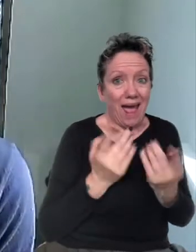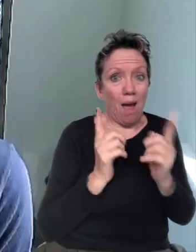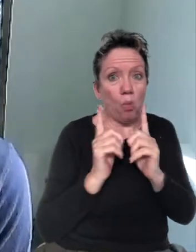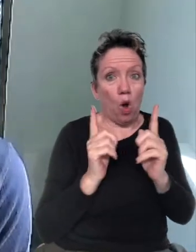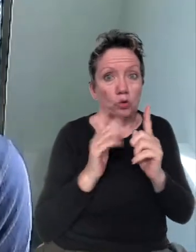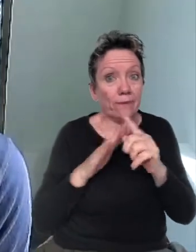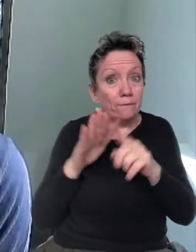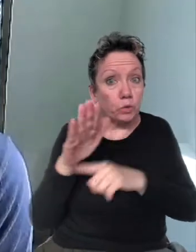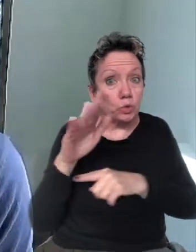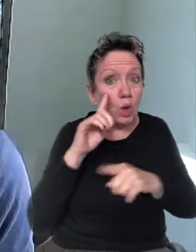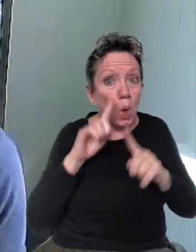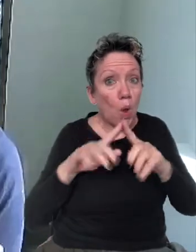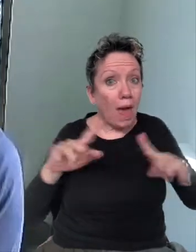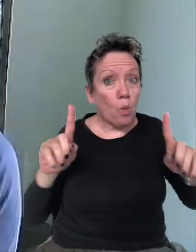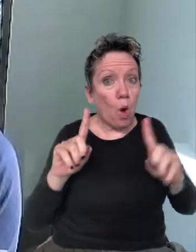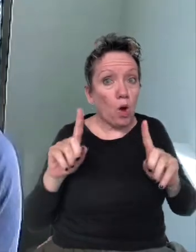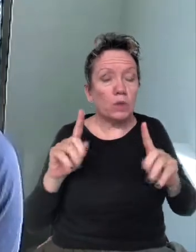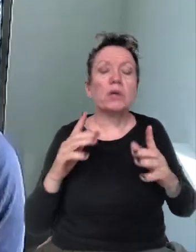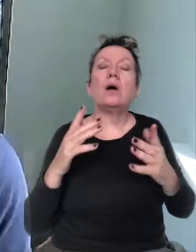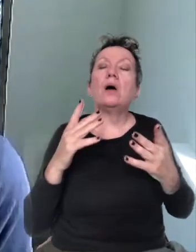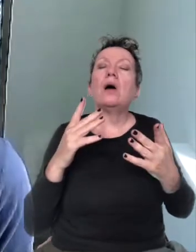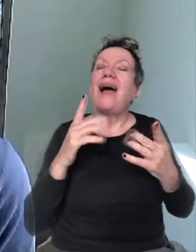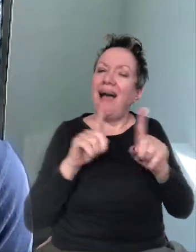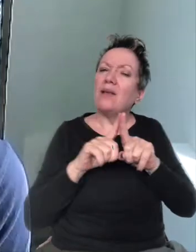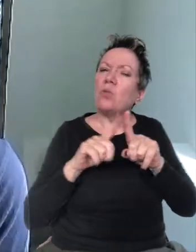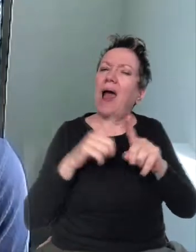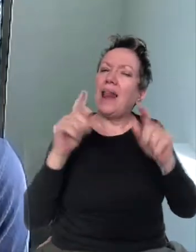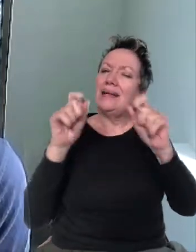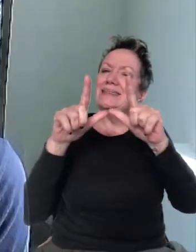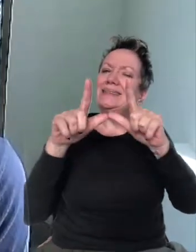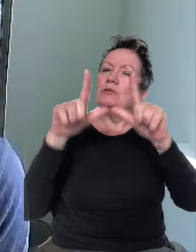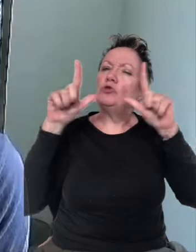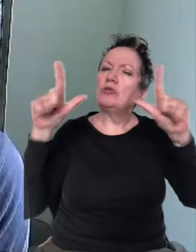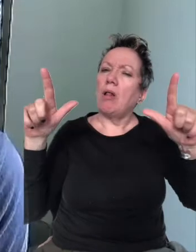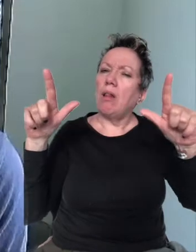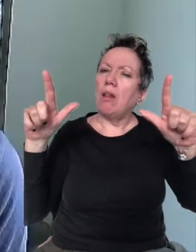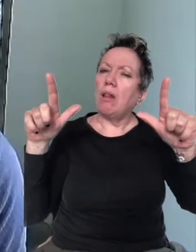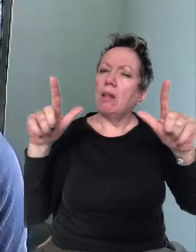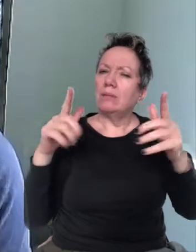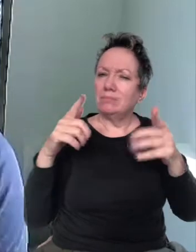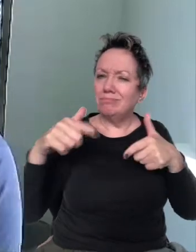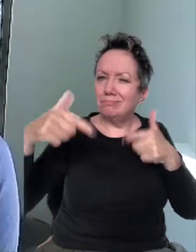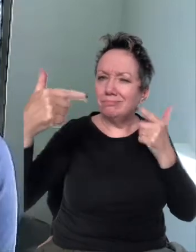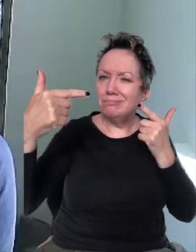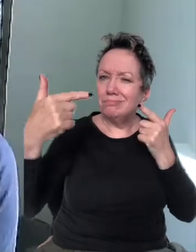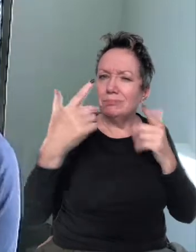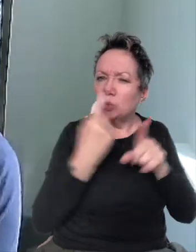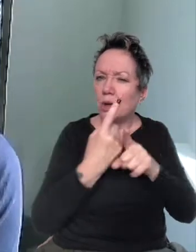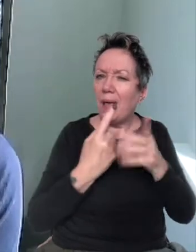And we talked a lot about digital as well from the last one. And we talked about the quality as well.